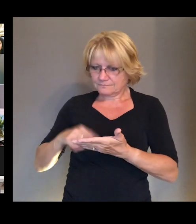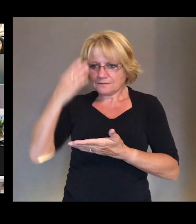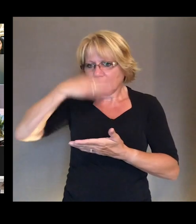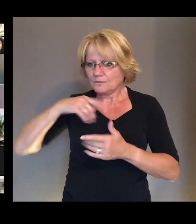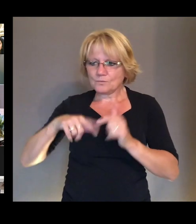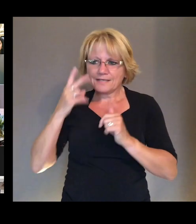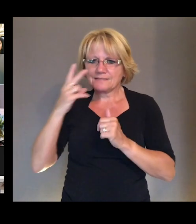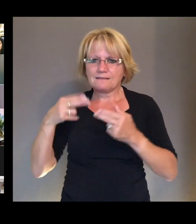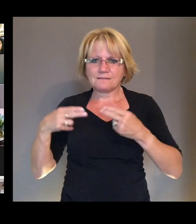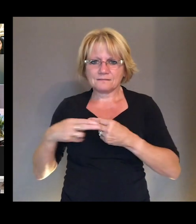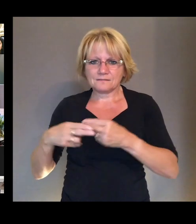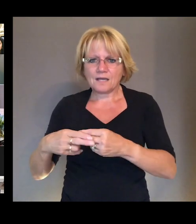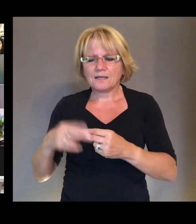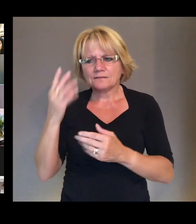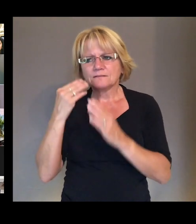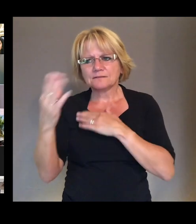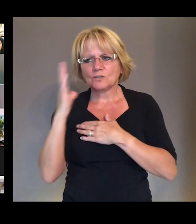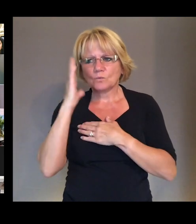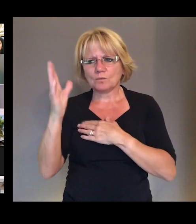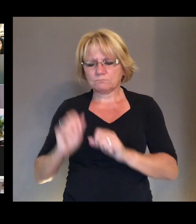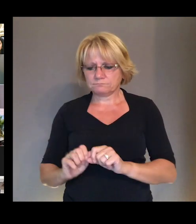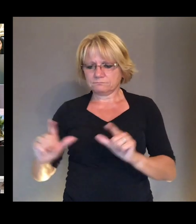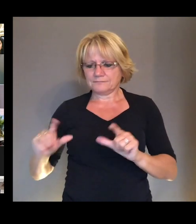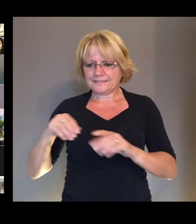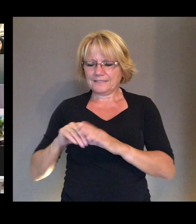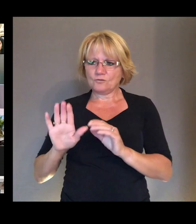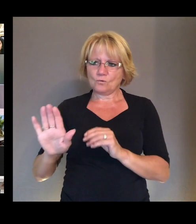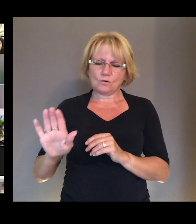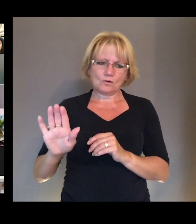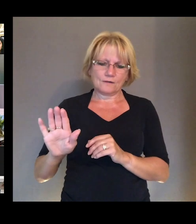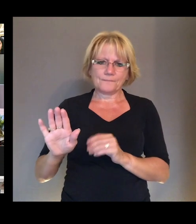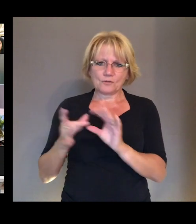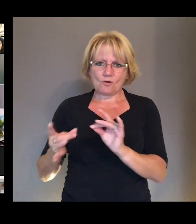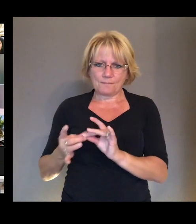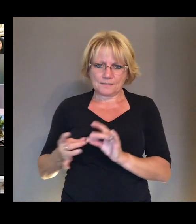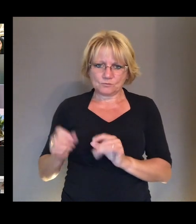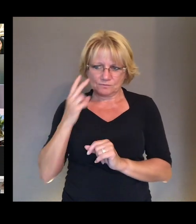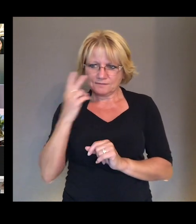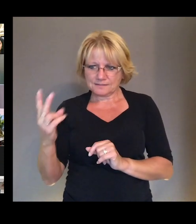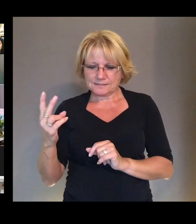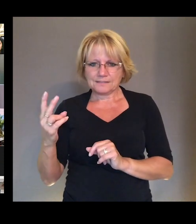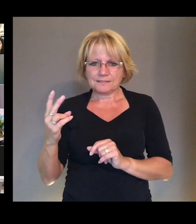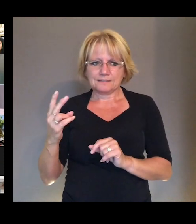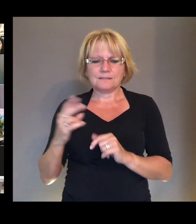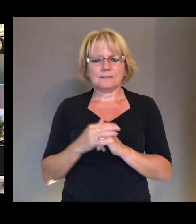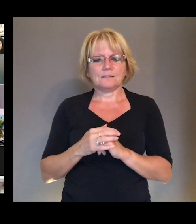You're not able to see the slides. You will get it in the... You will get it in the comment section,